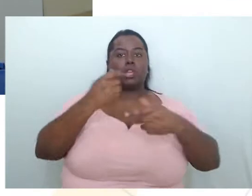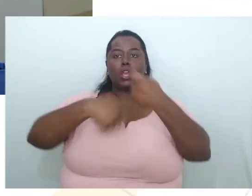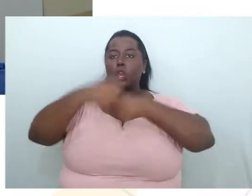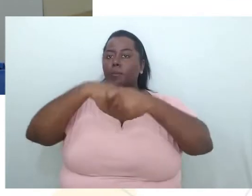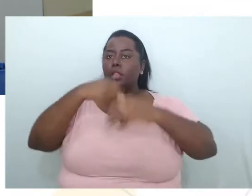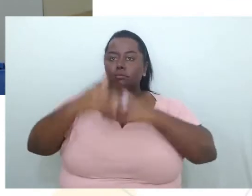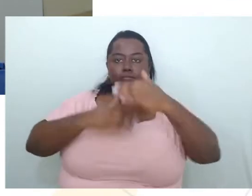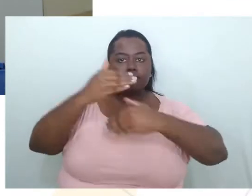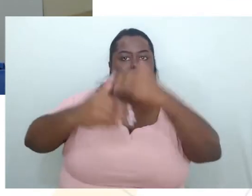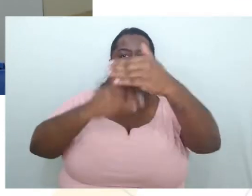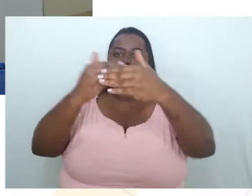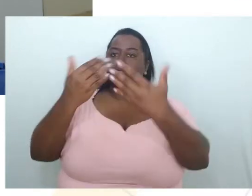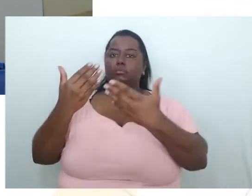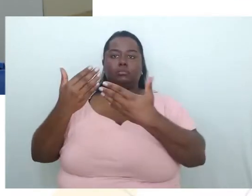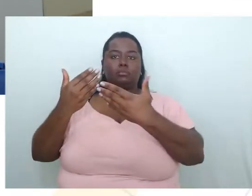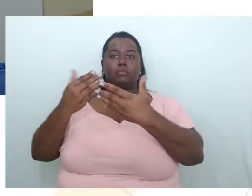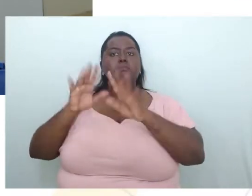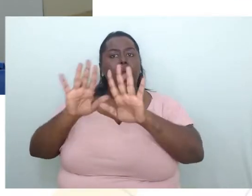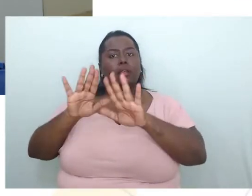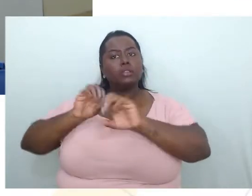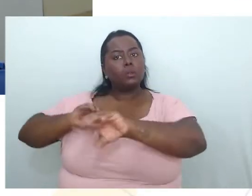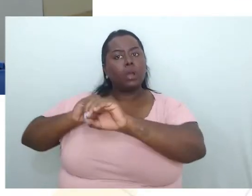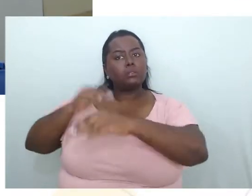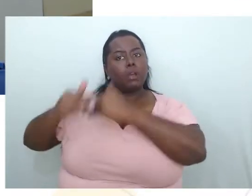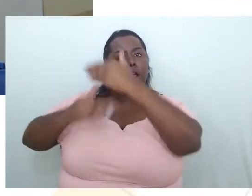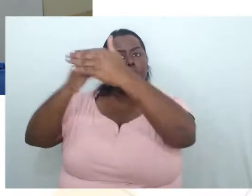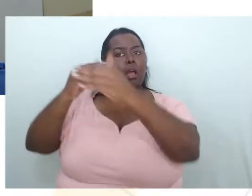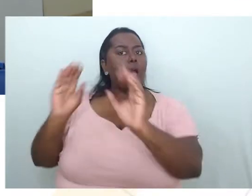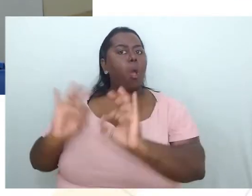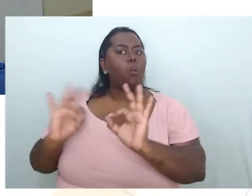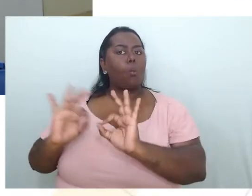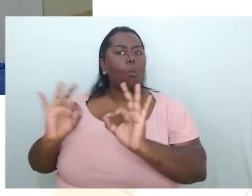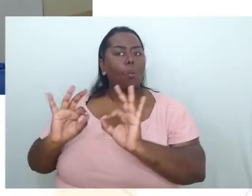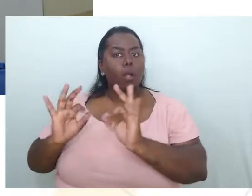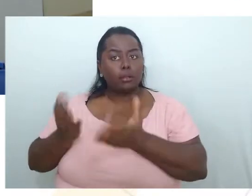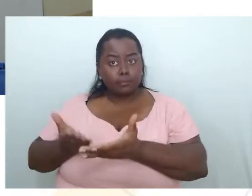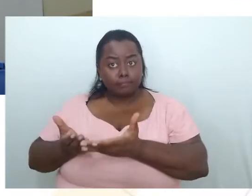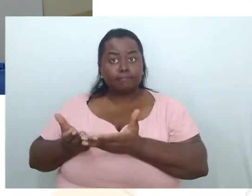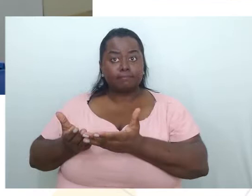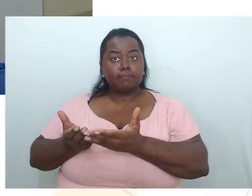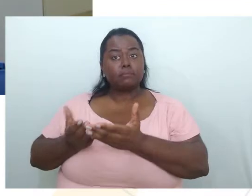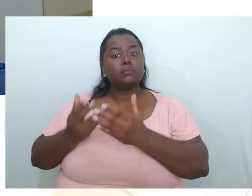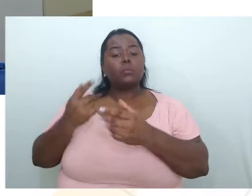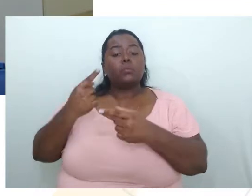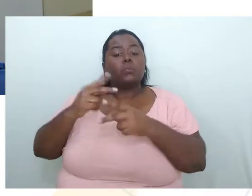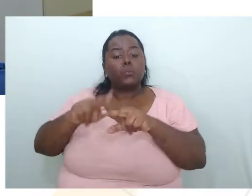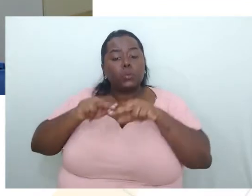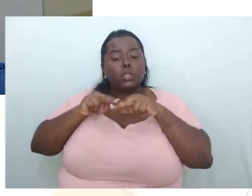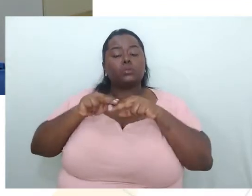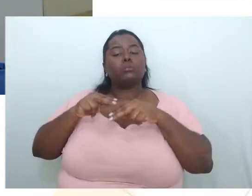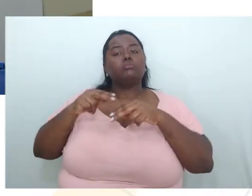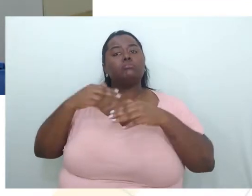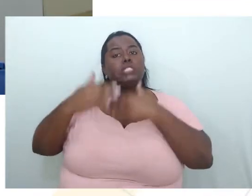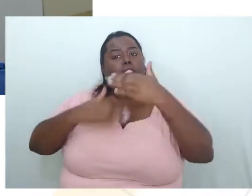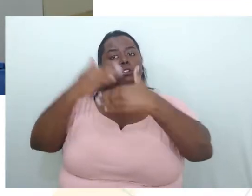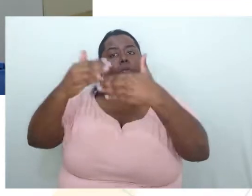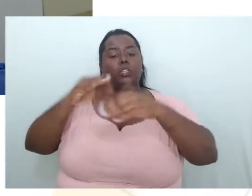development, political development, but we do not talk so much about educational development because without education there can be